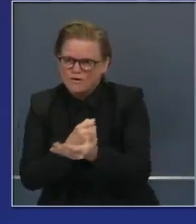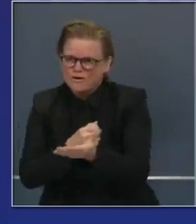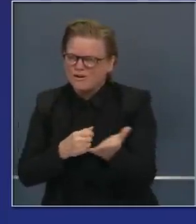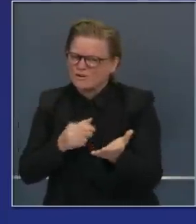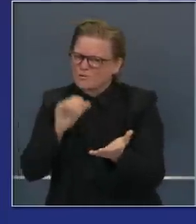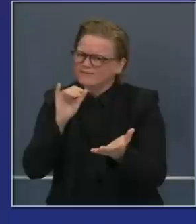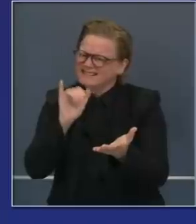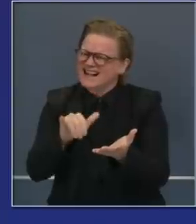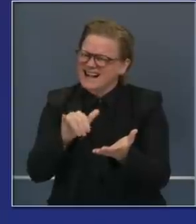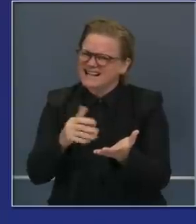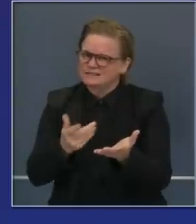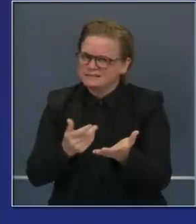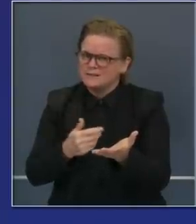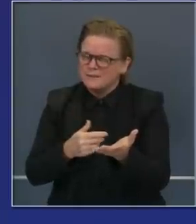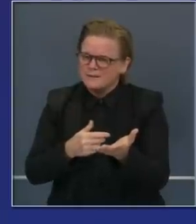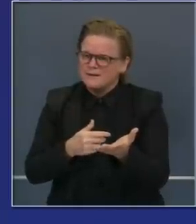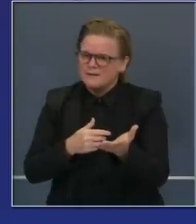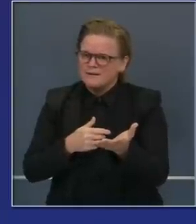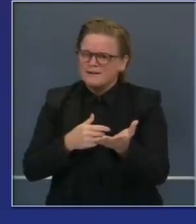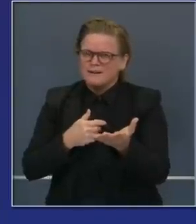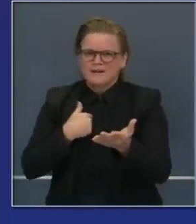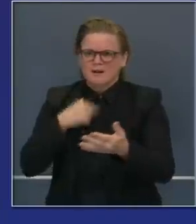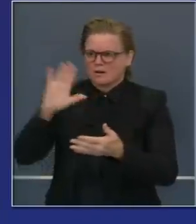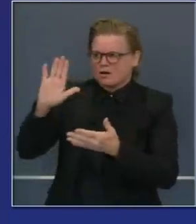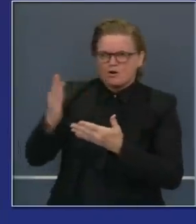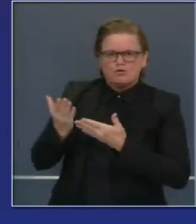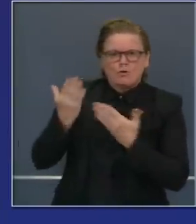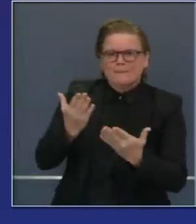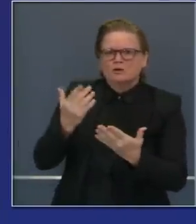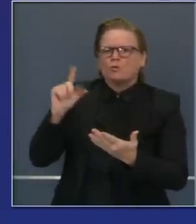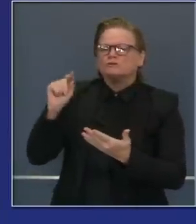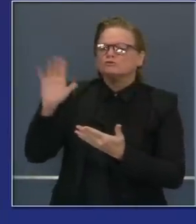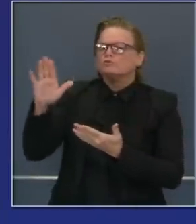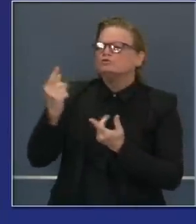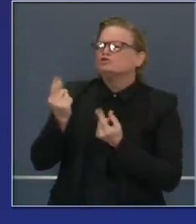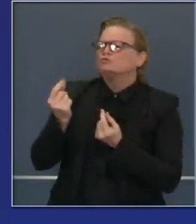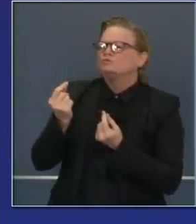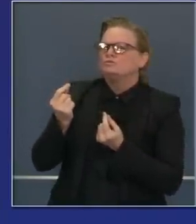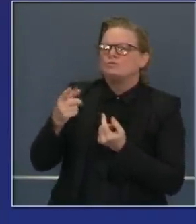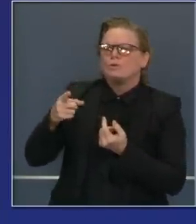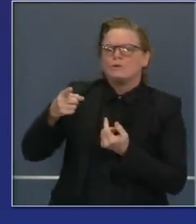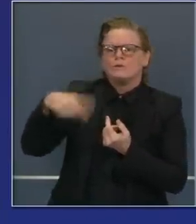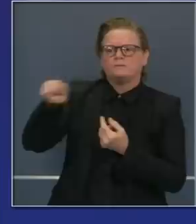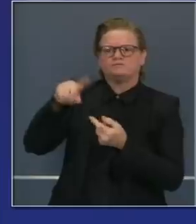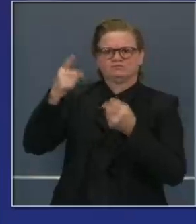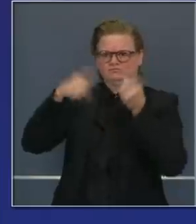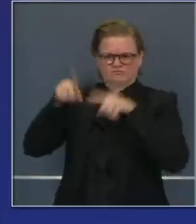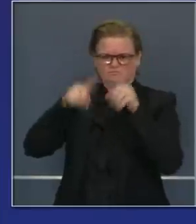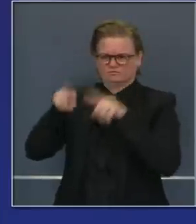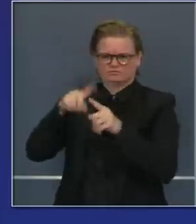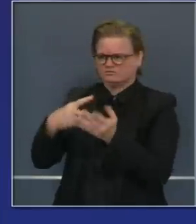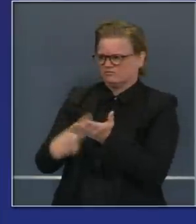THE RECOMMENDATIONS WE TOOK FROM THEM AND SOME OF THE